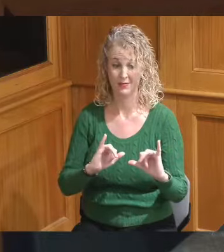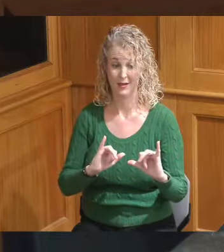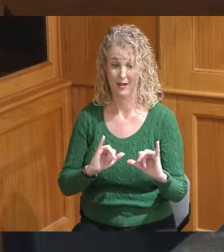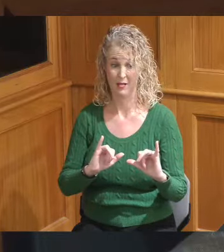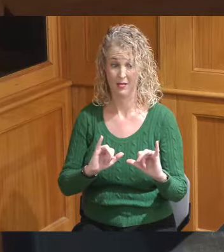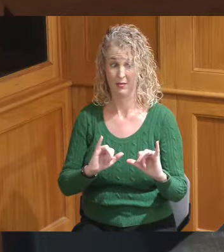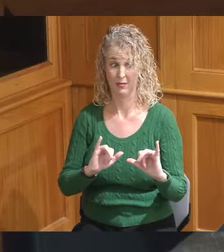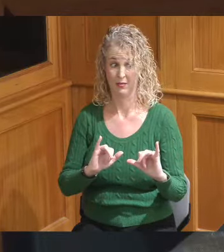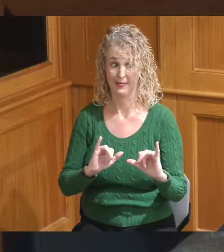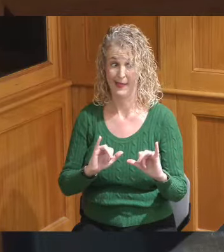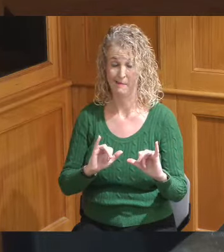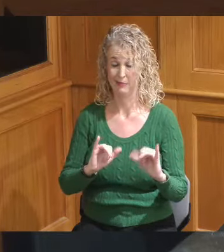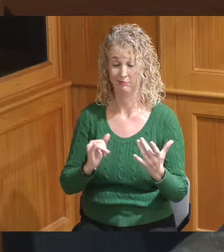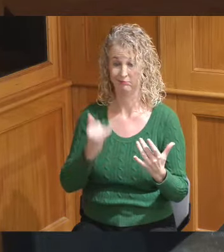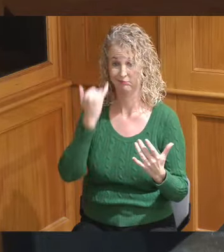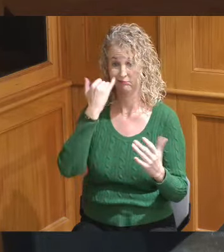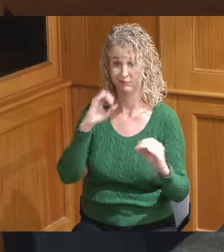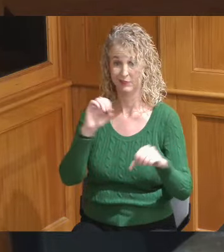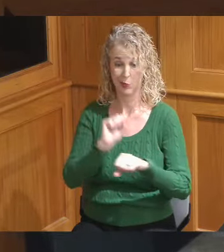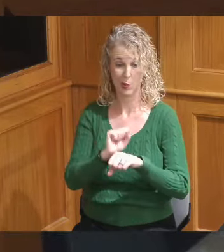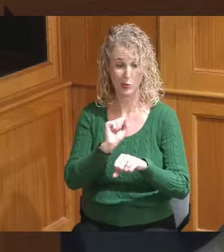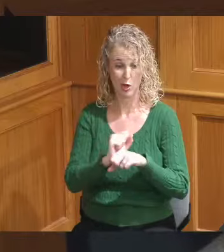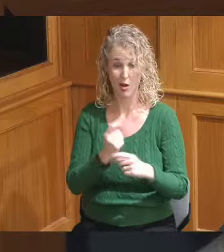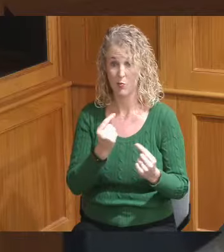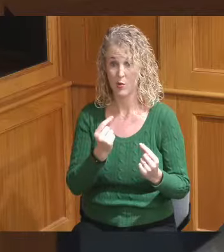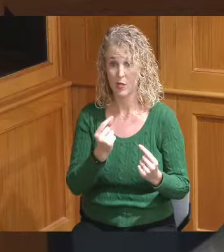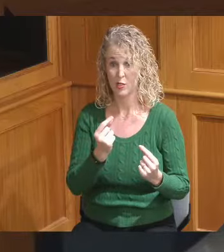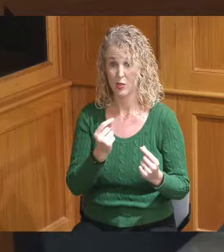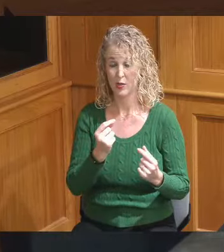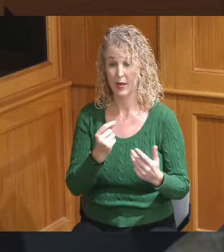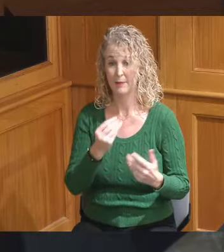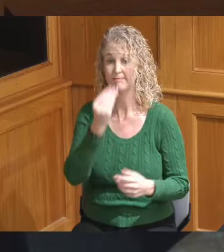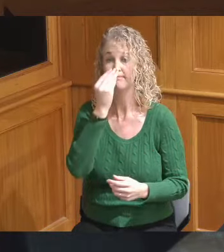job it's going to Stop now. It's rough out here for everybody. I don't care who you are. So,